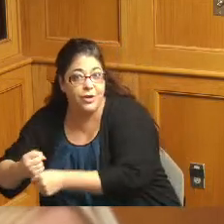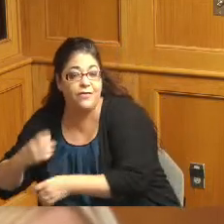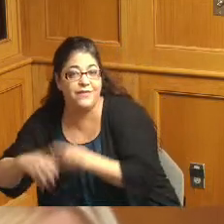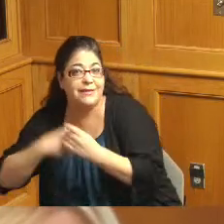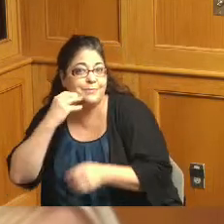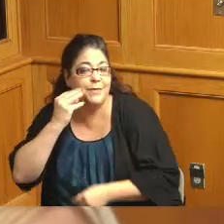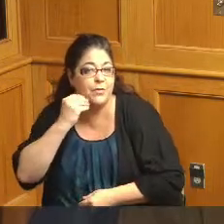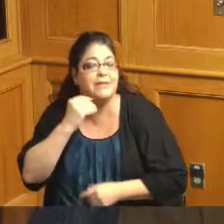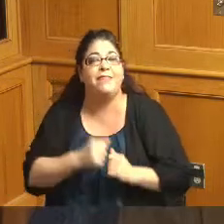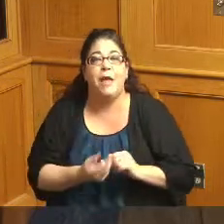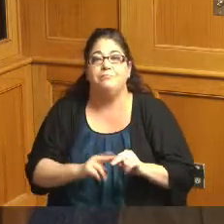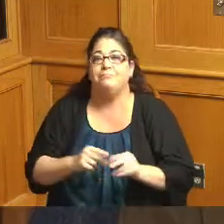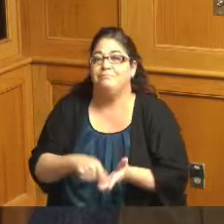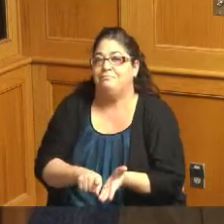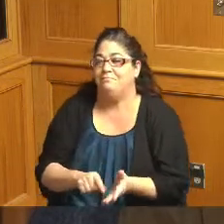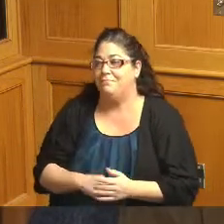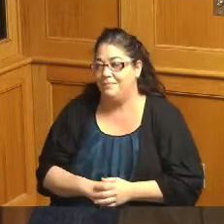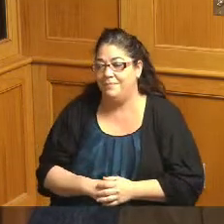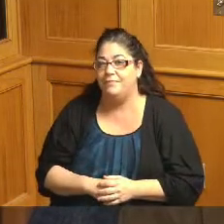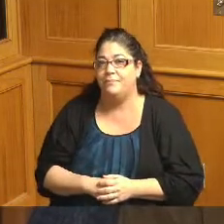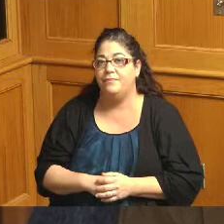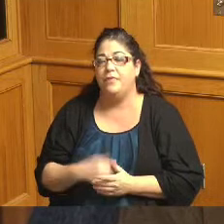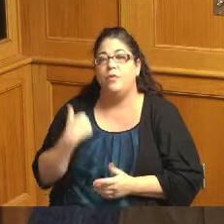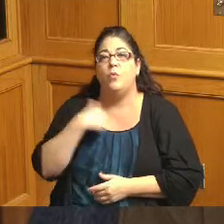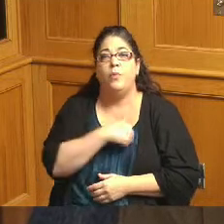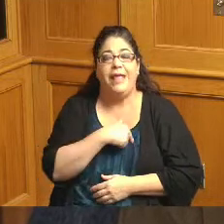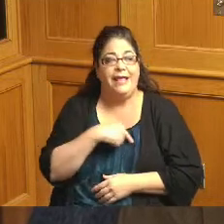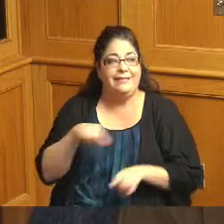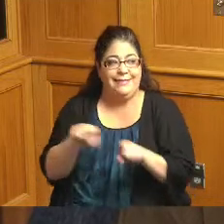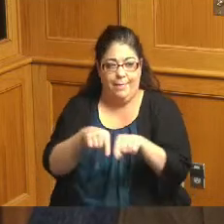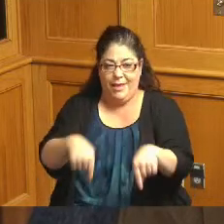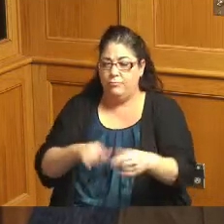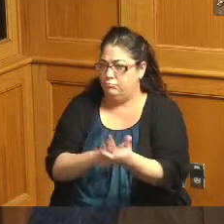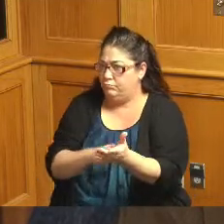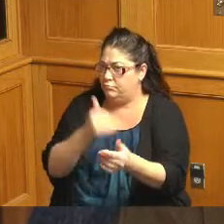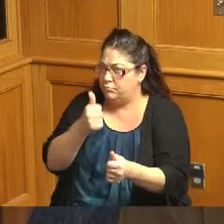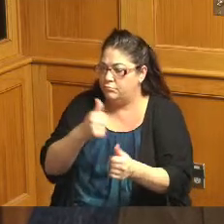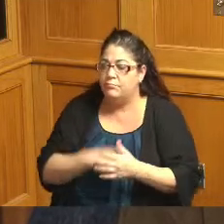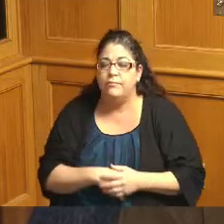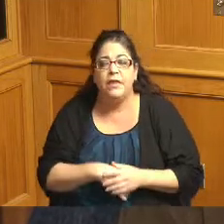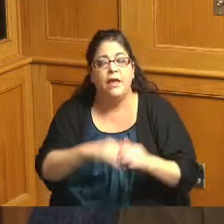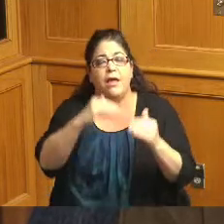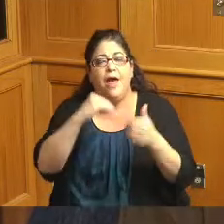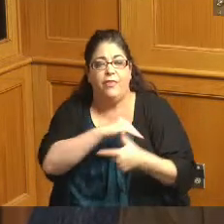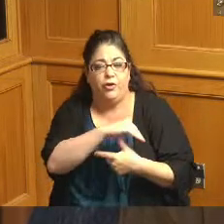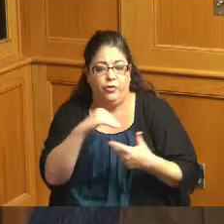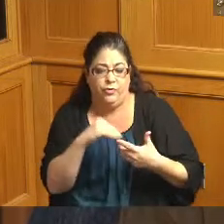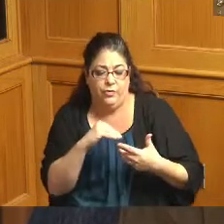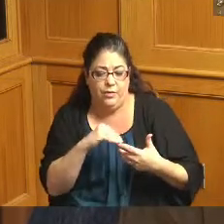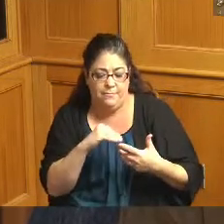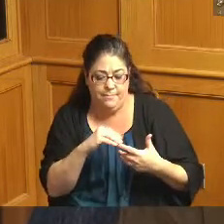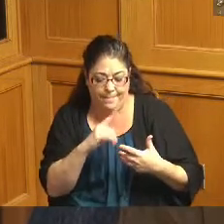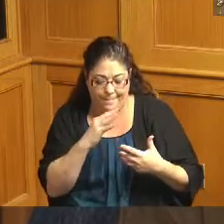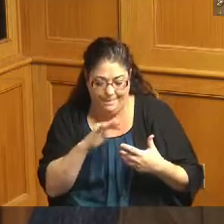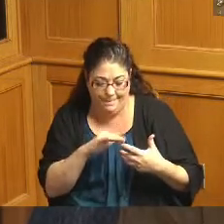similar work so I want to applaud that the other thing and I and I do know what I went through the